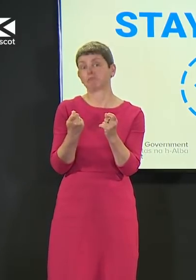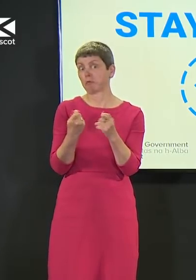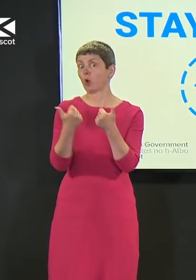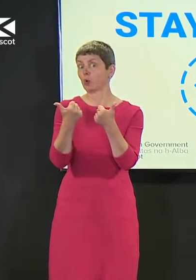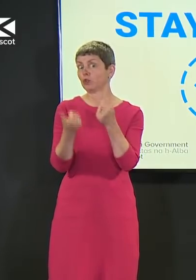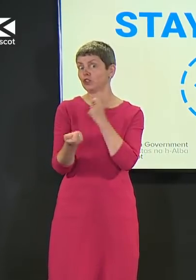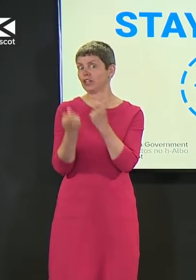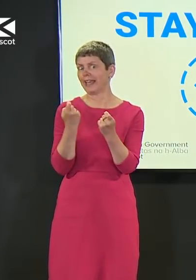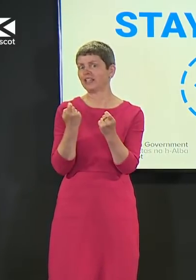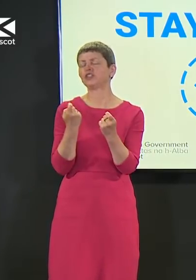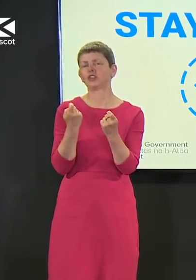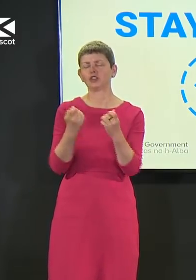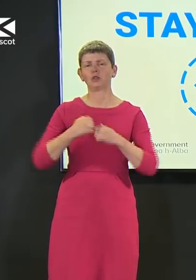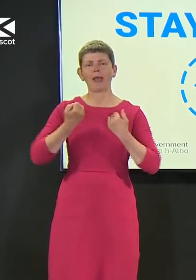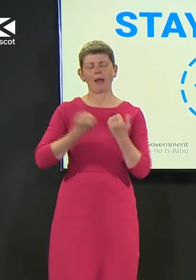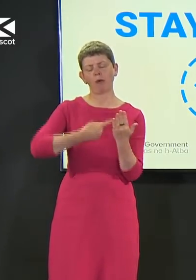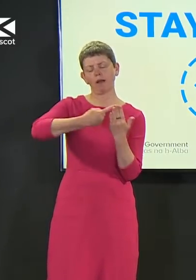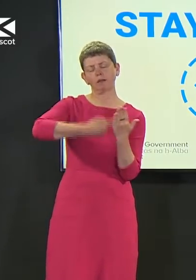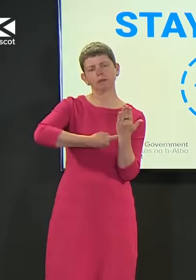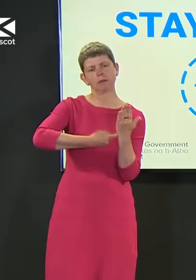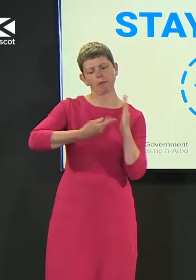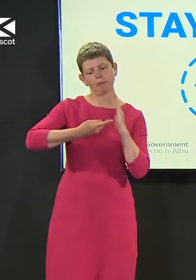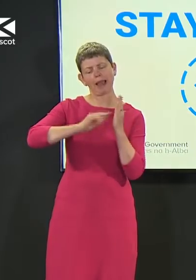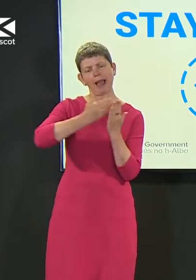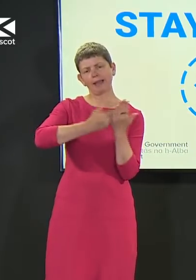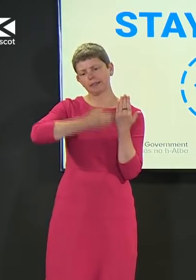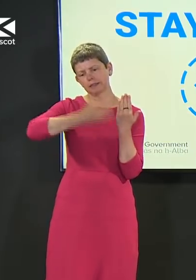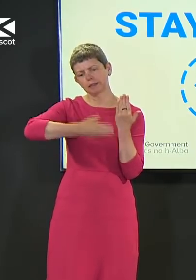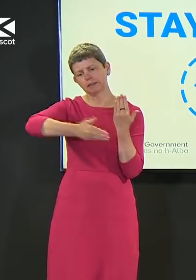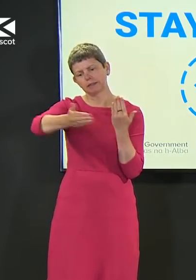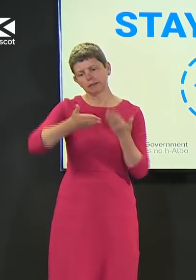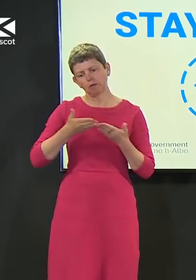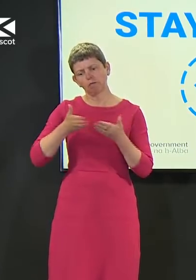to the planned easing of lockdown restrictions in relation to travel